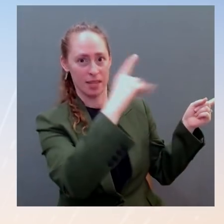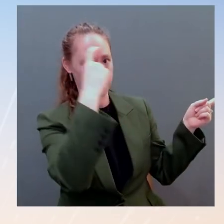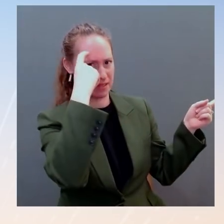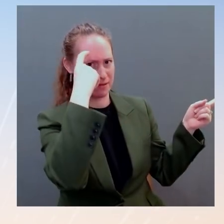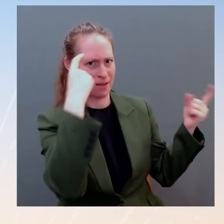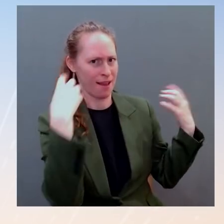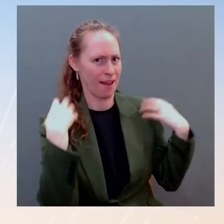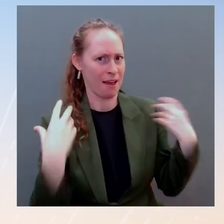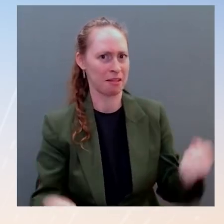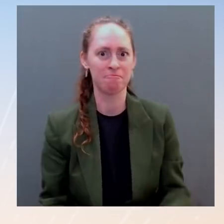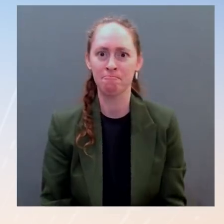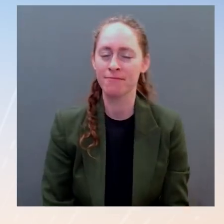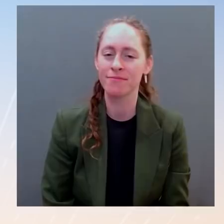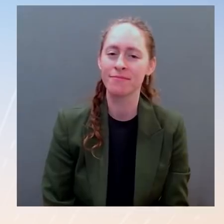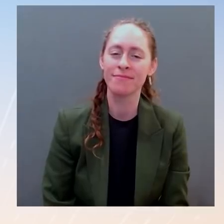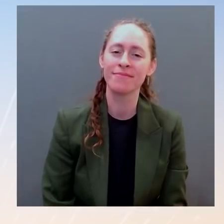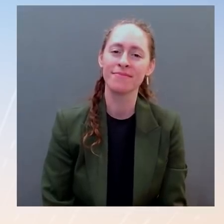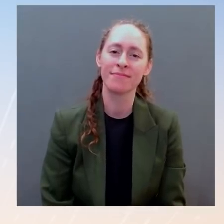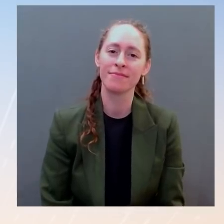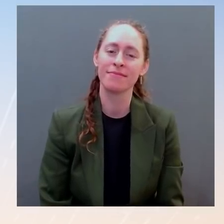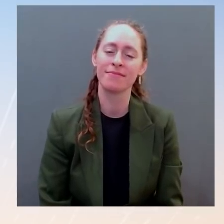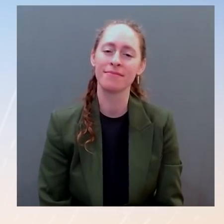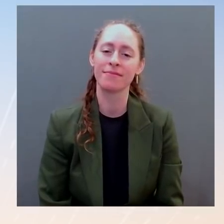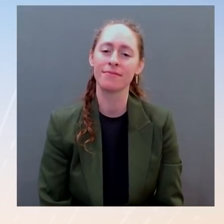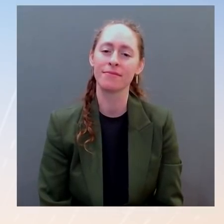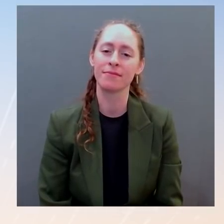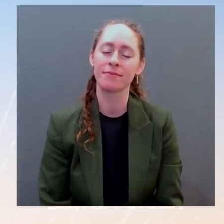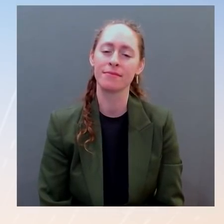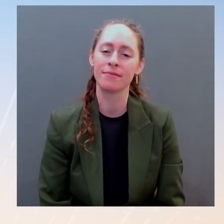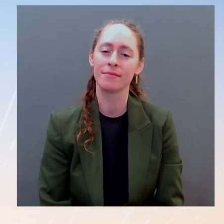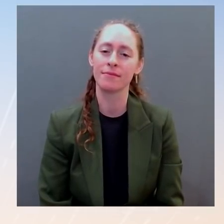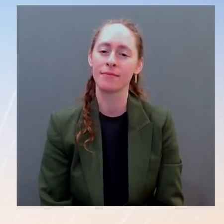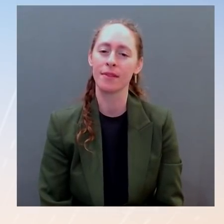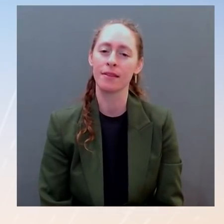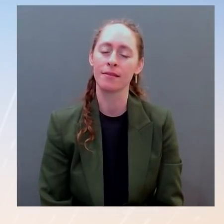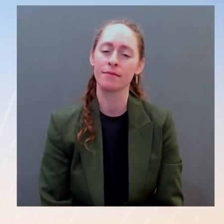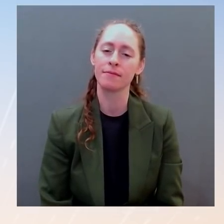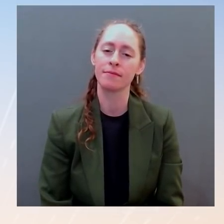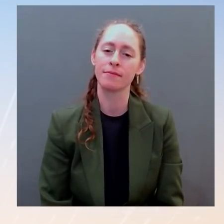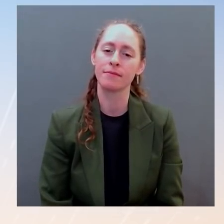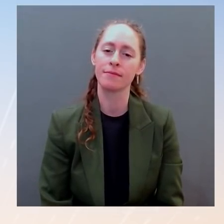I hear you talking about discussions going forward, the debate that's happening, all of that. Are you saying that Title 42 --